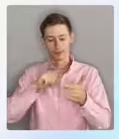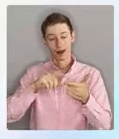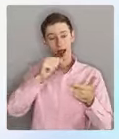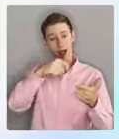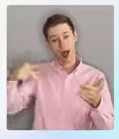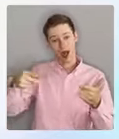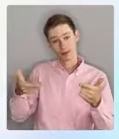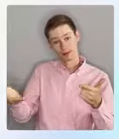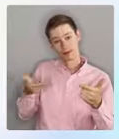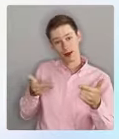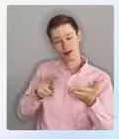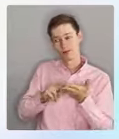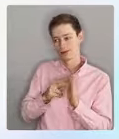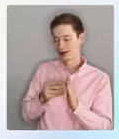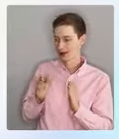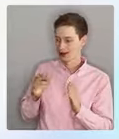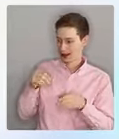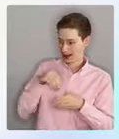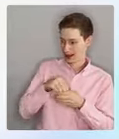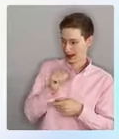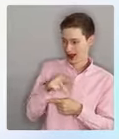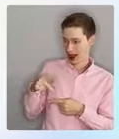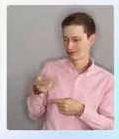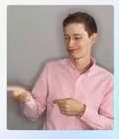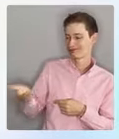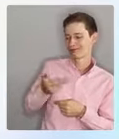App Invites allow players to invite their friends to the app that they're already in.